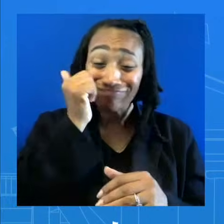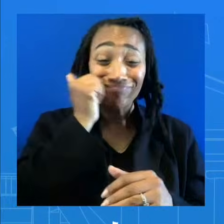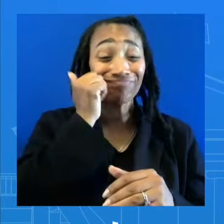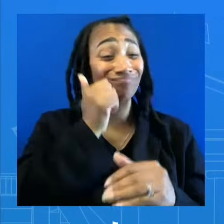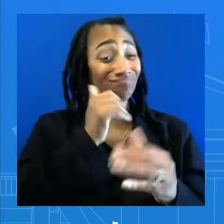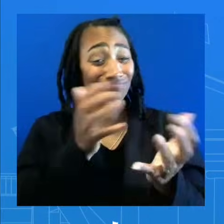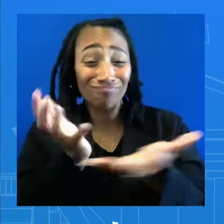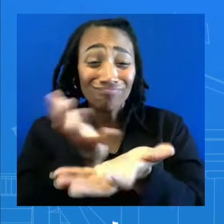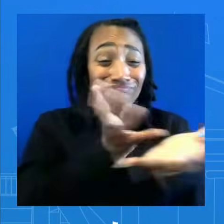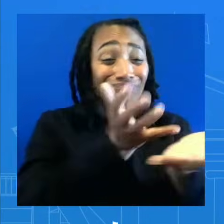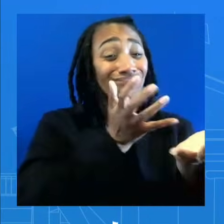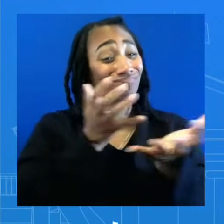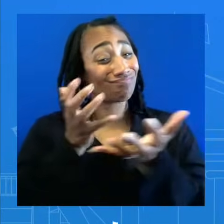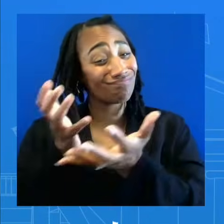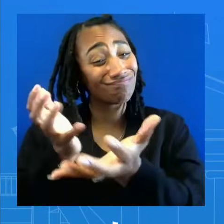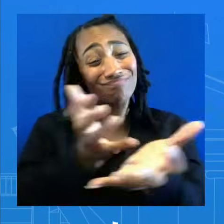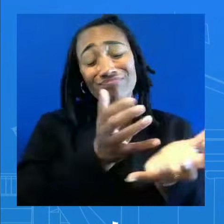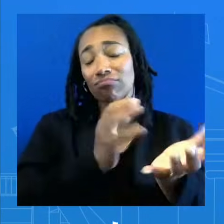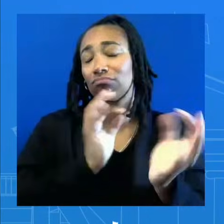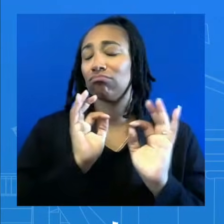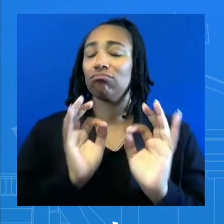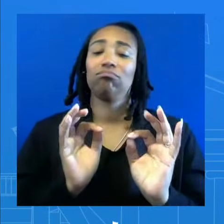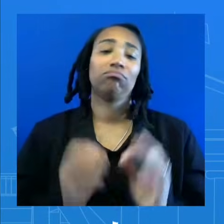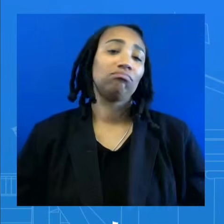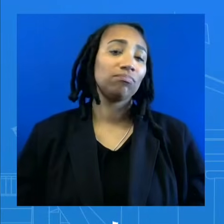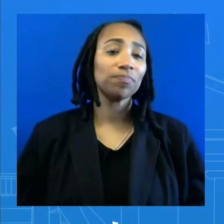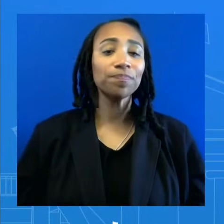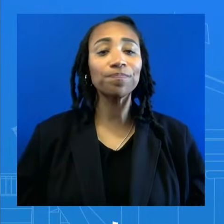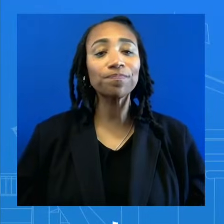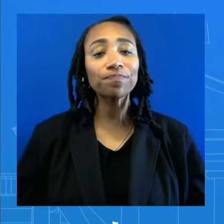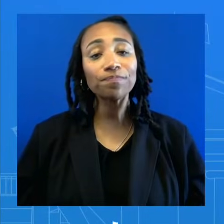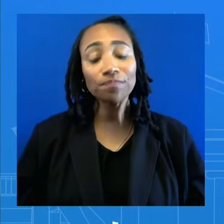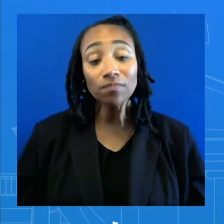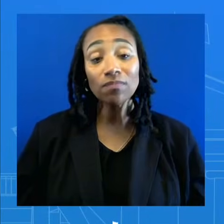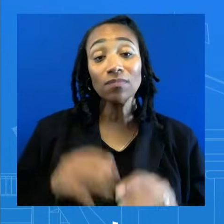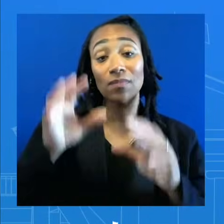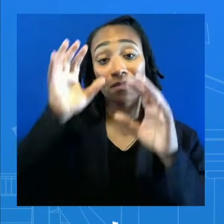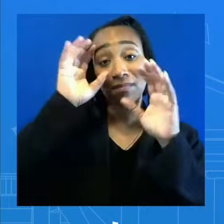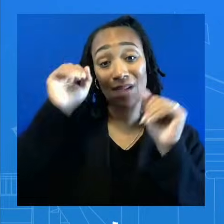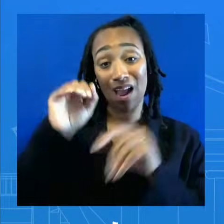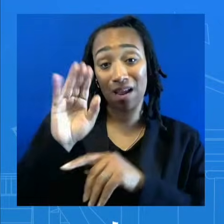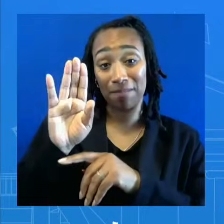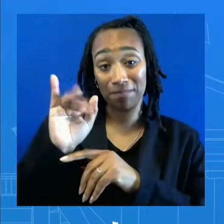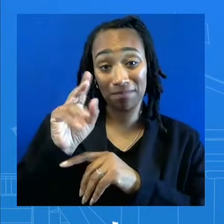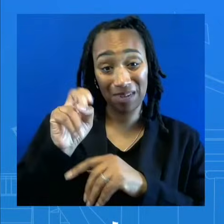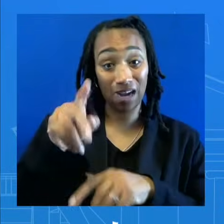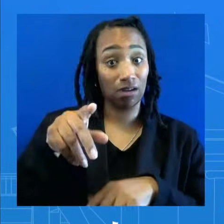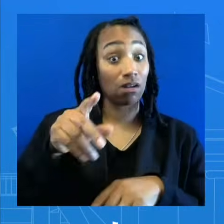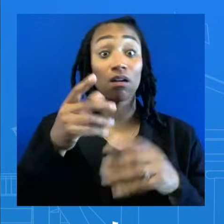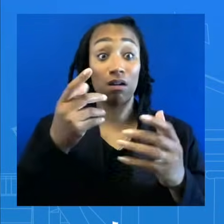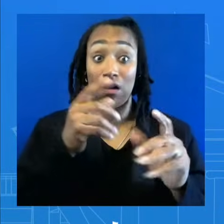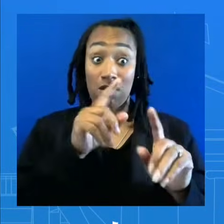our shared support to Ukraine, which comes, of course, after the United States disbursed $20 billion to a new World Bank fund